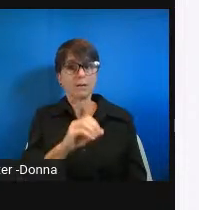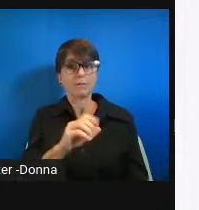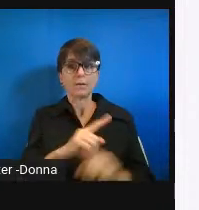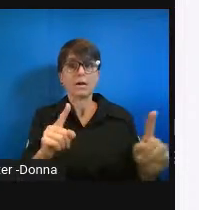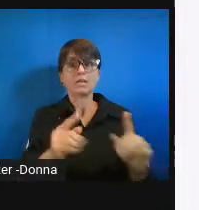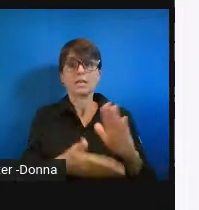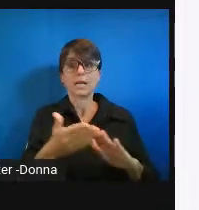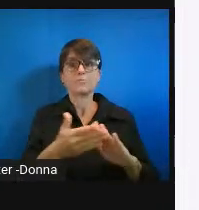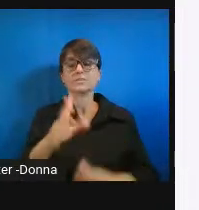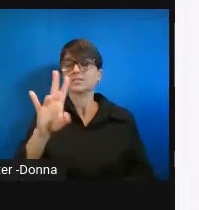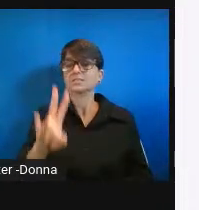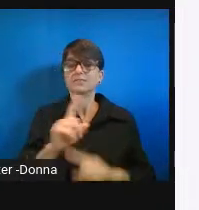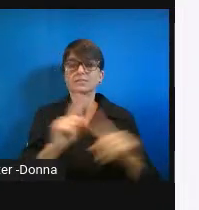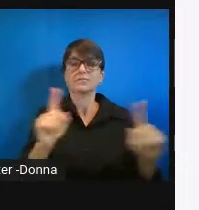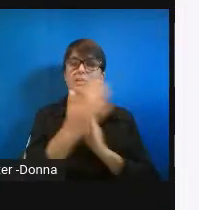It is interesting because Apple defines accessibility as